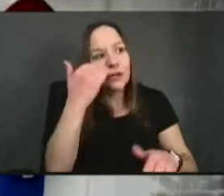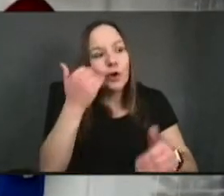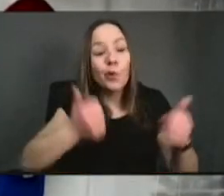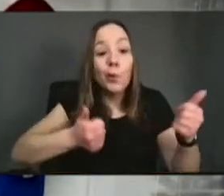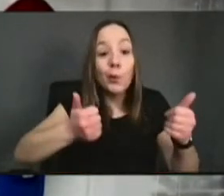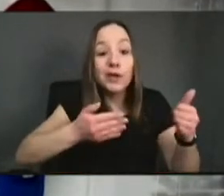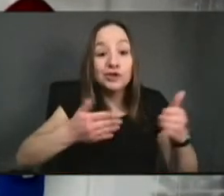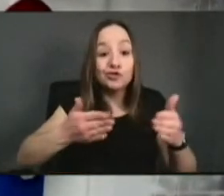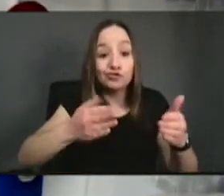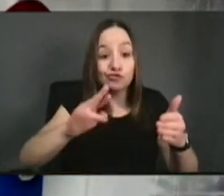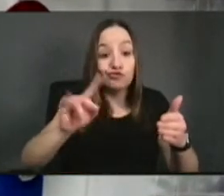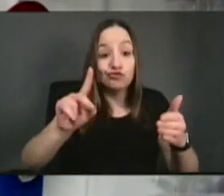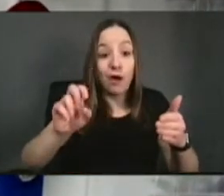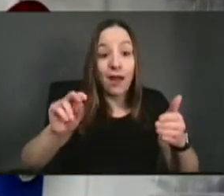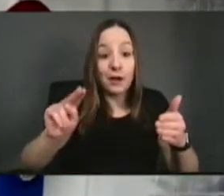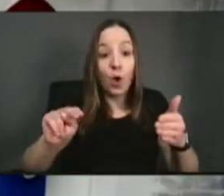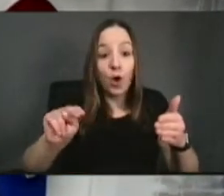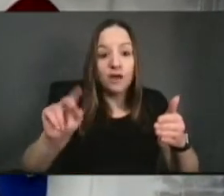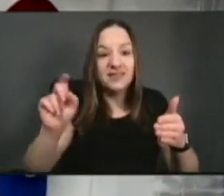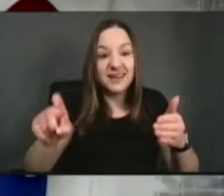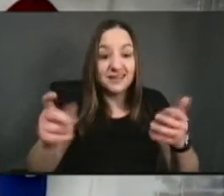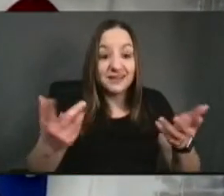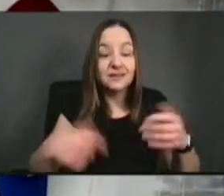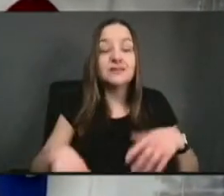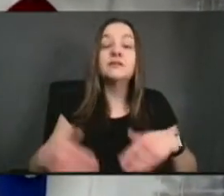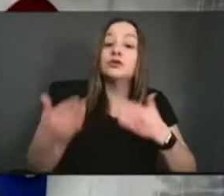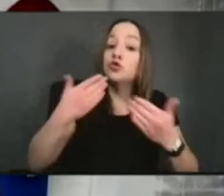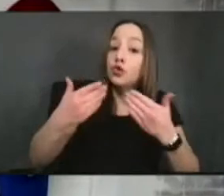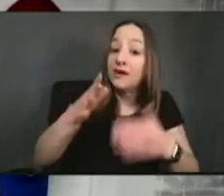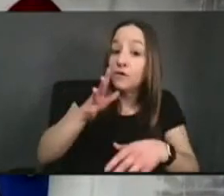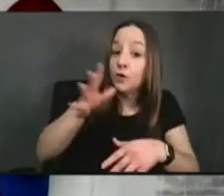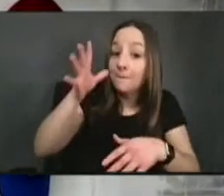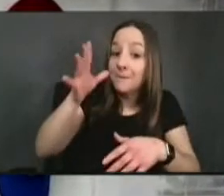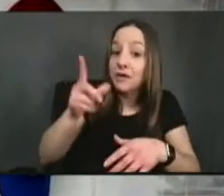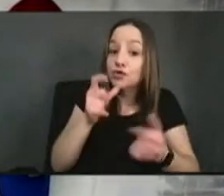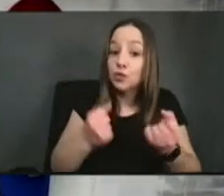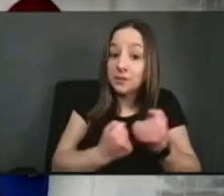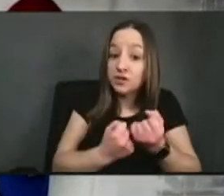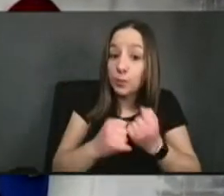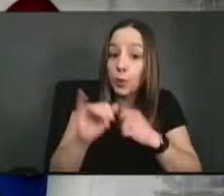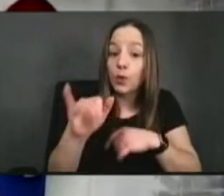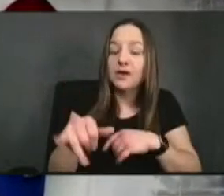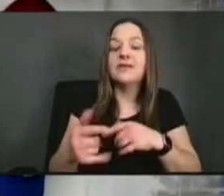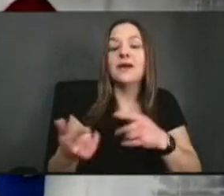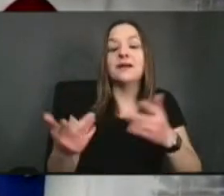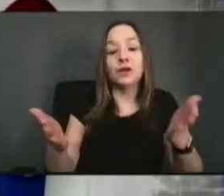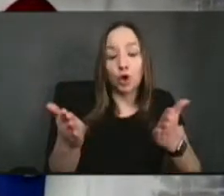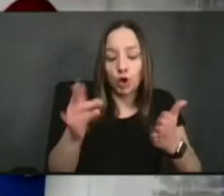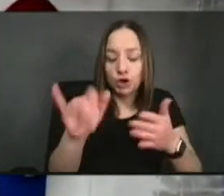well. To be able to know what those routes are, and we are